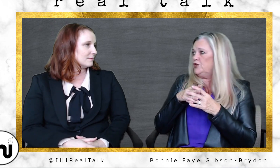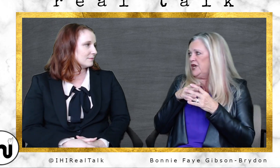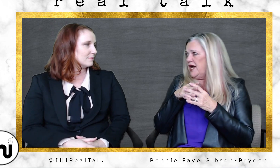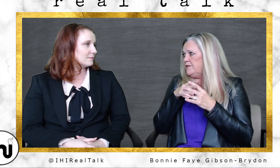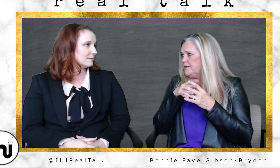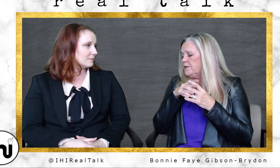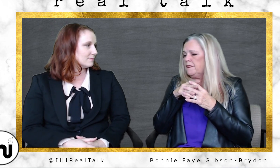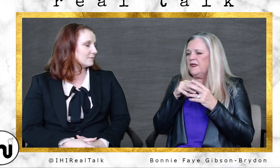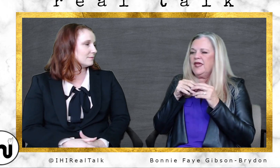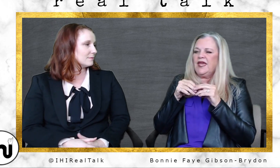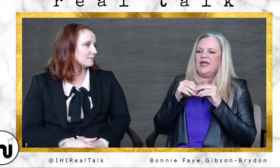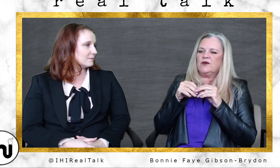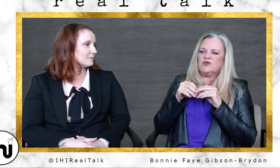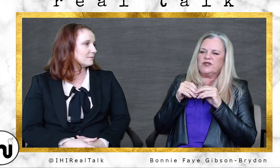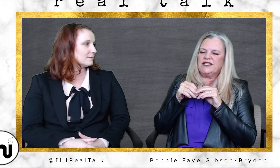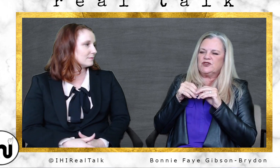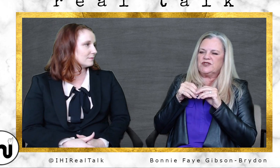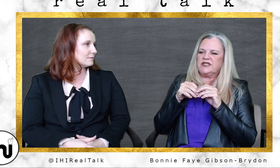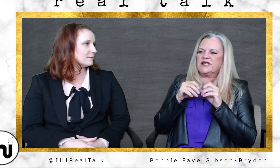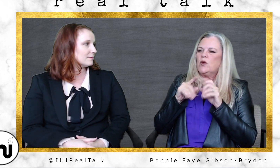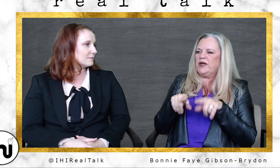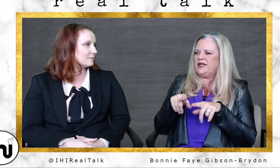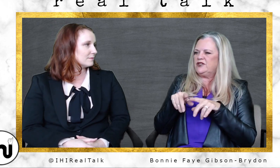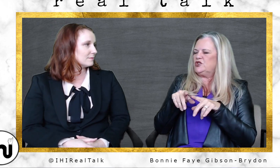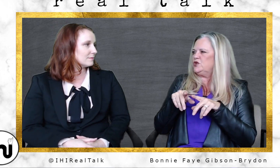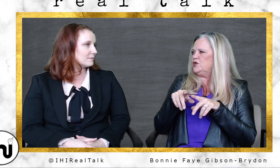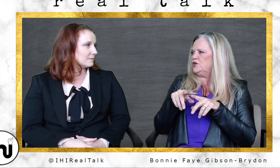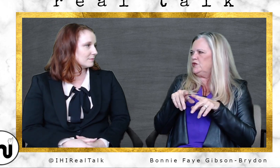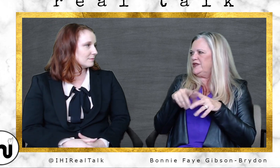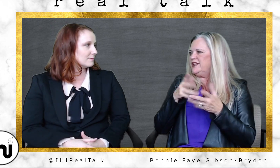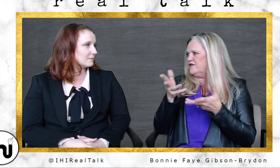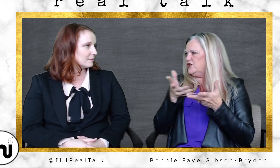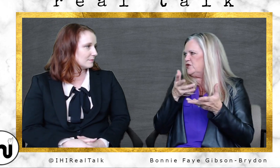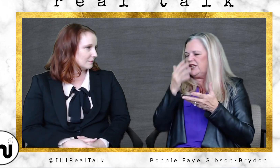time, and it was really interesting because I went into the interviewee...